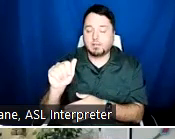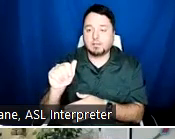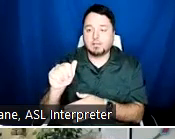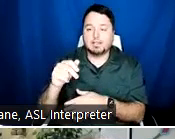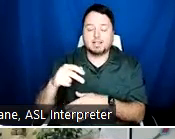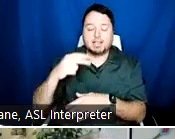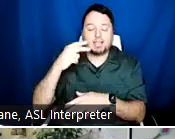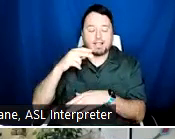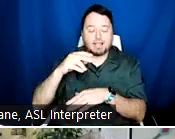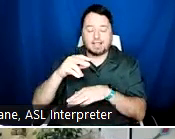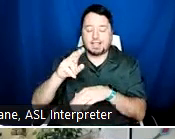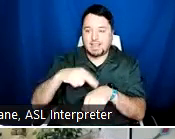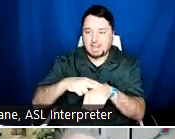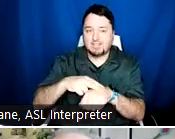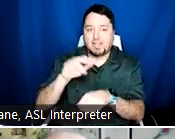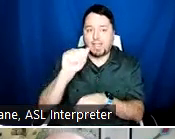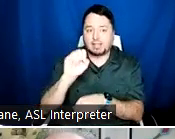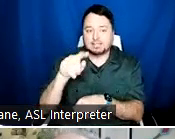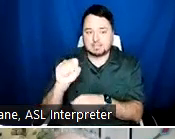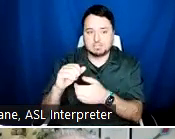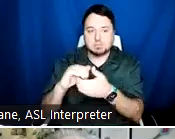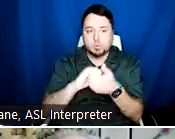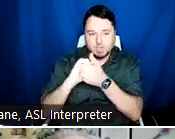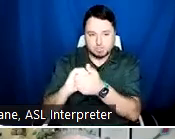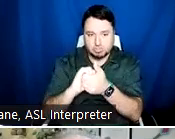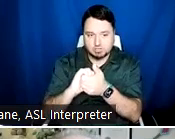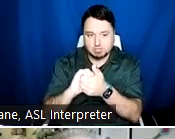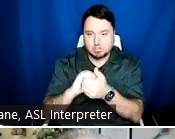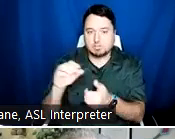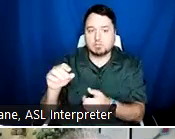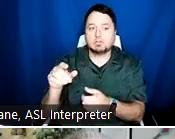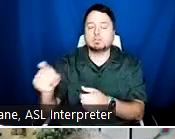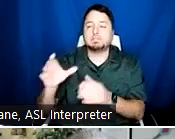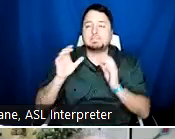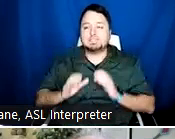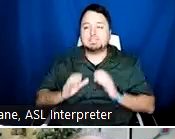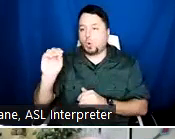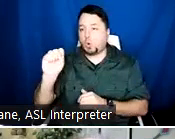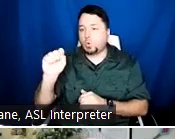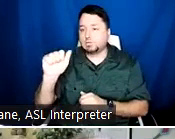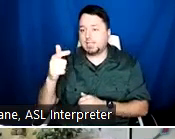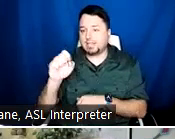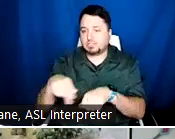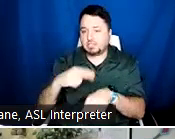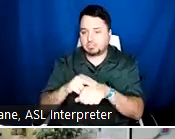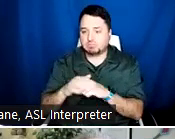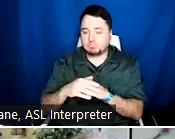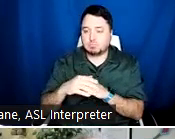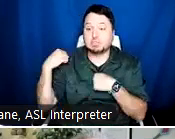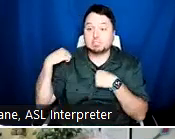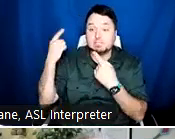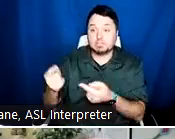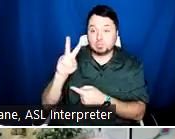Inc. Christy is tribal citizen of the Osage Nation. Since 2011, she has directed ONAC a